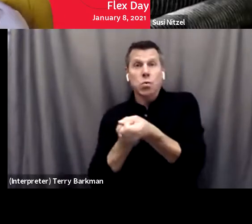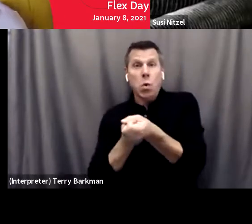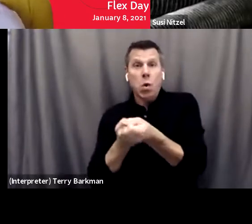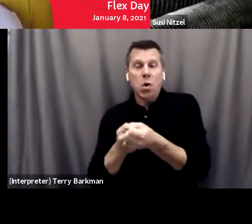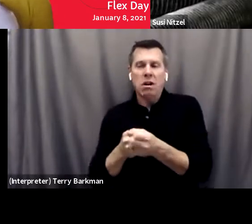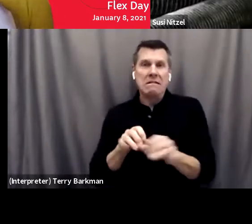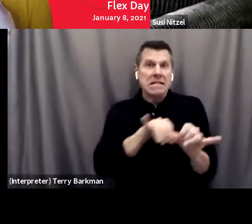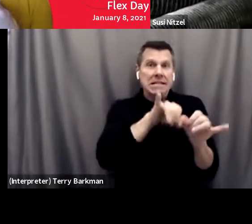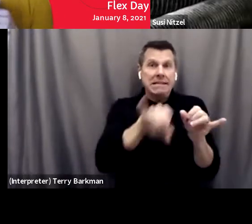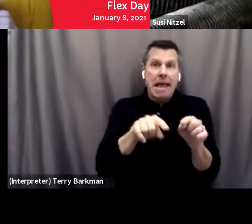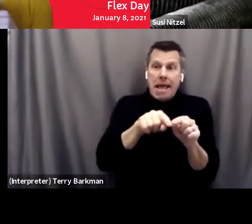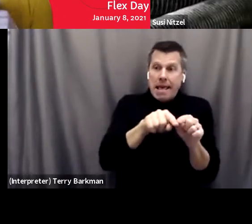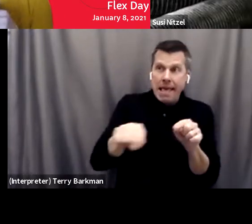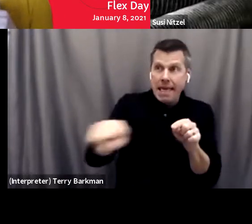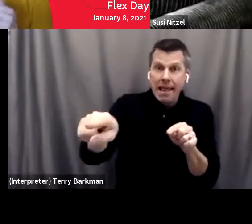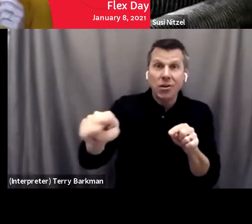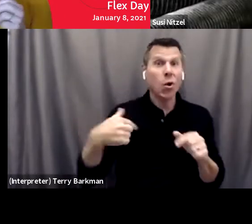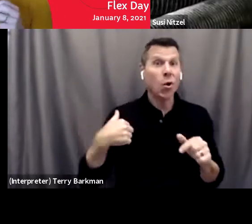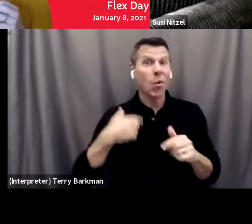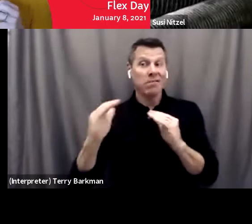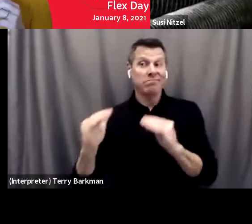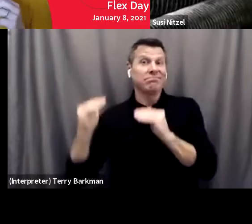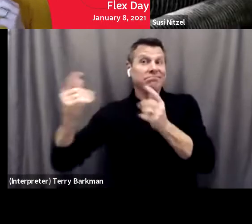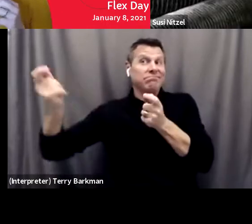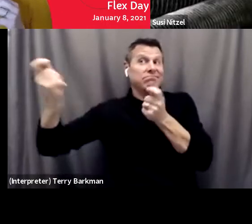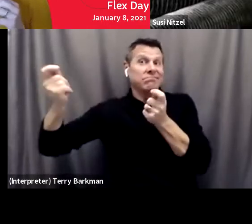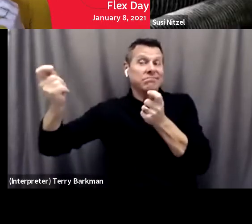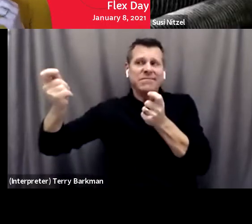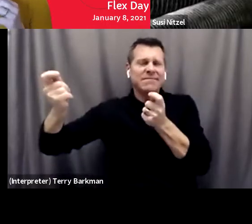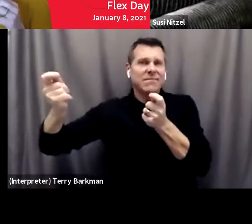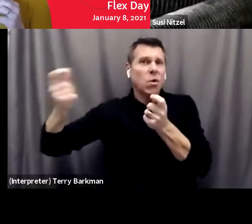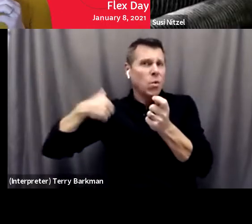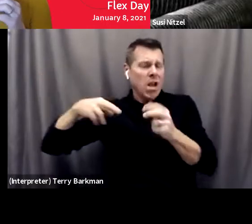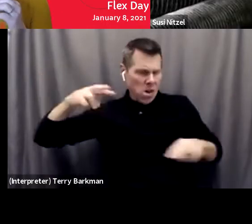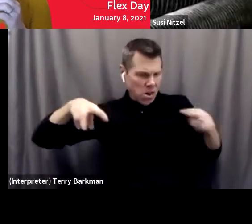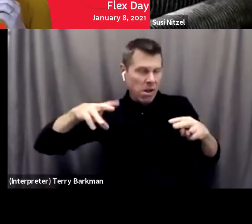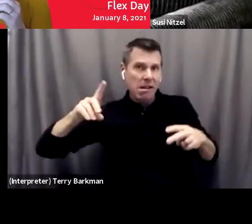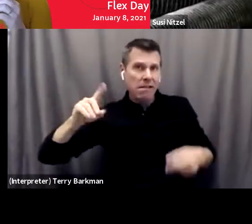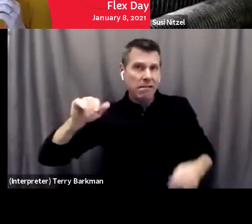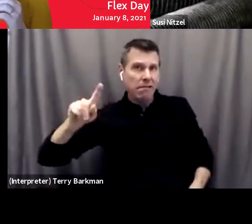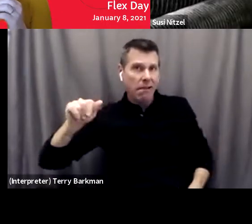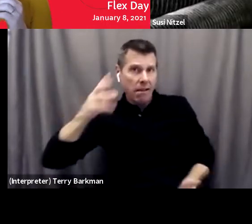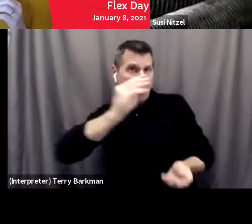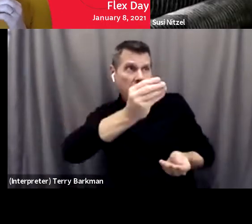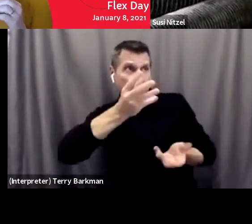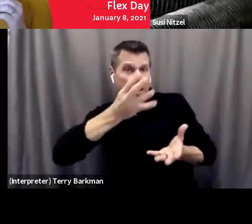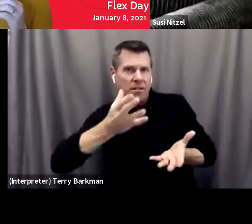administrators, this is kind of one of the big parts are really looking at the data, and the information about the outcomes to